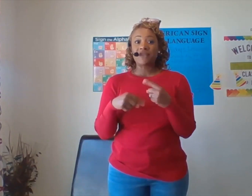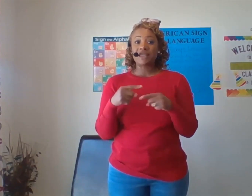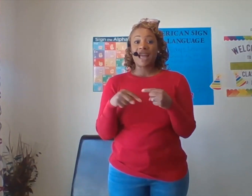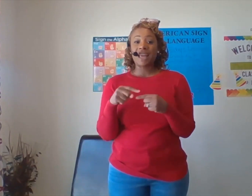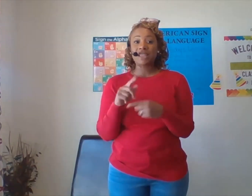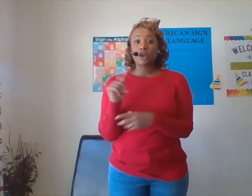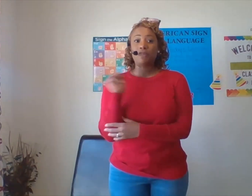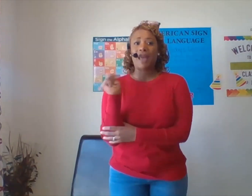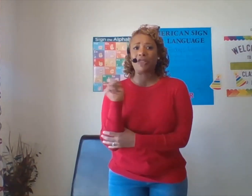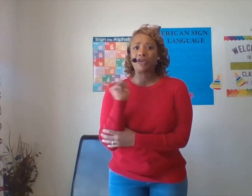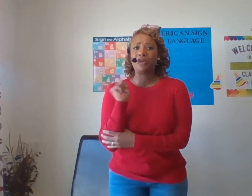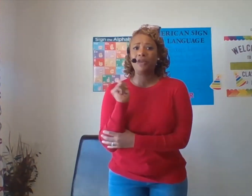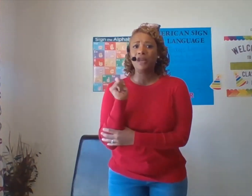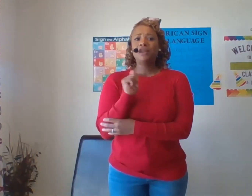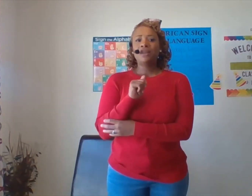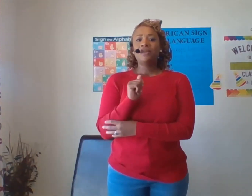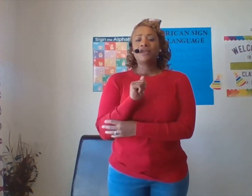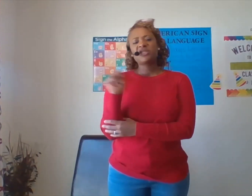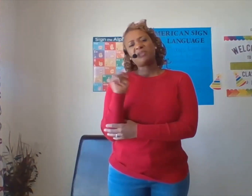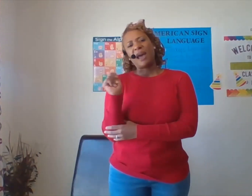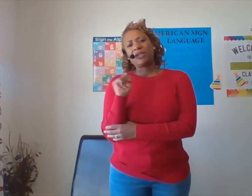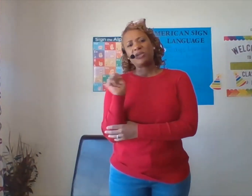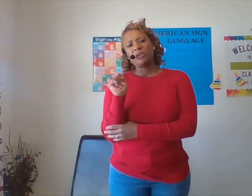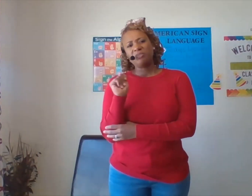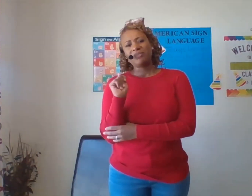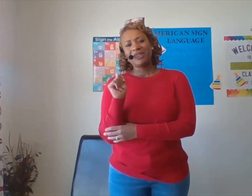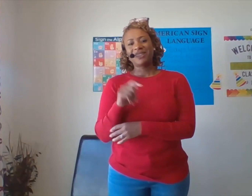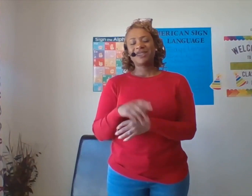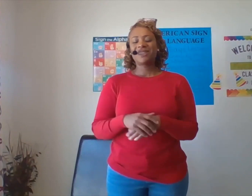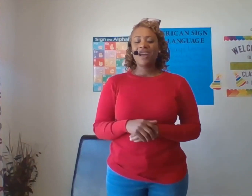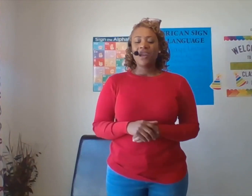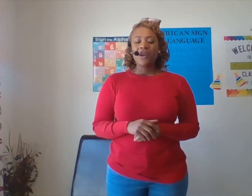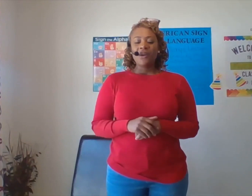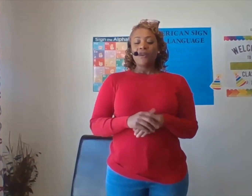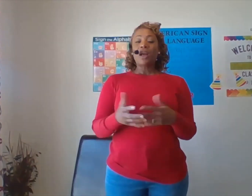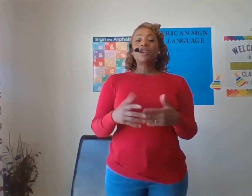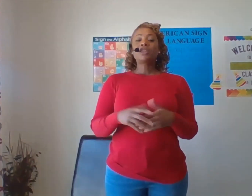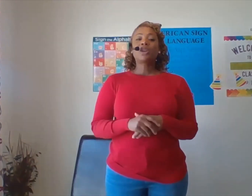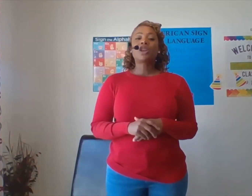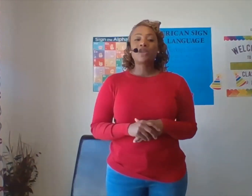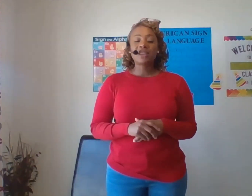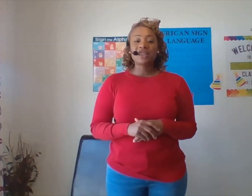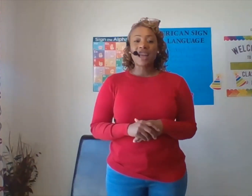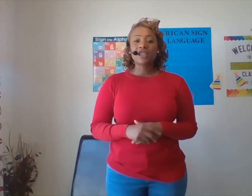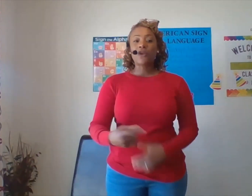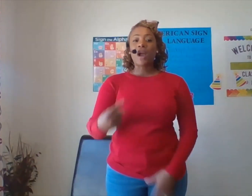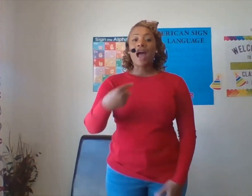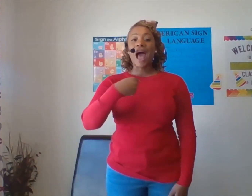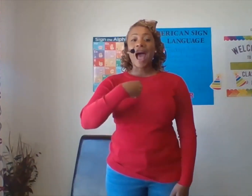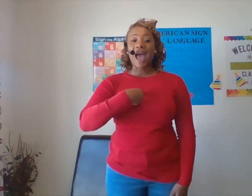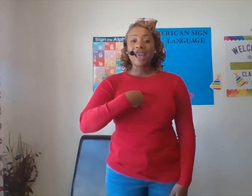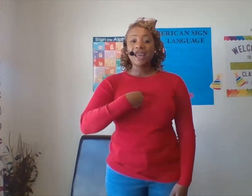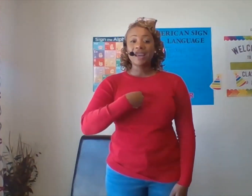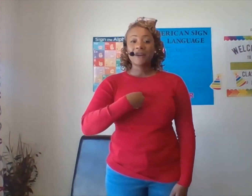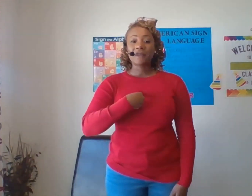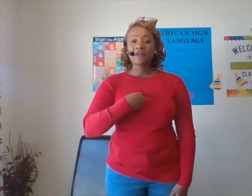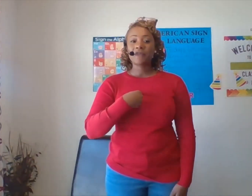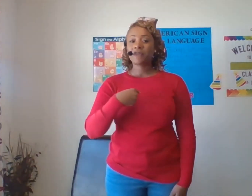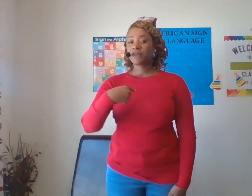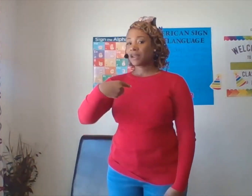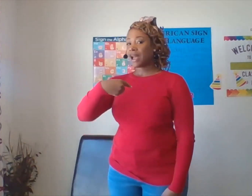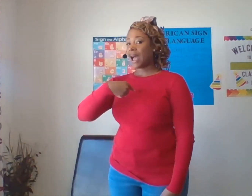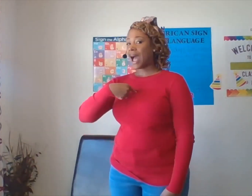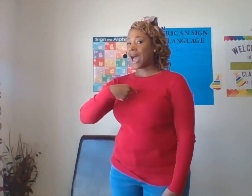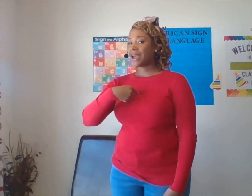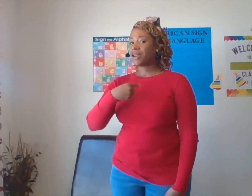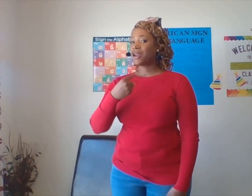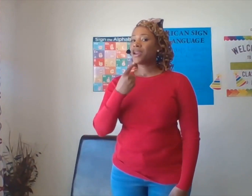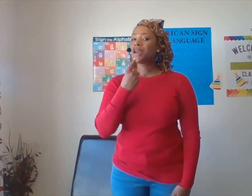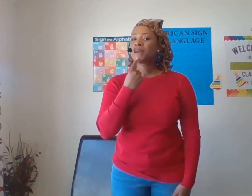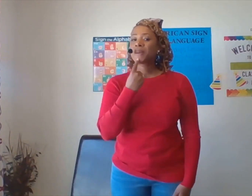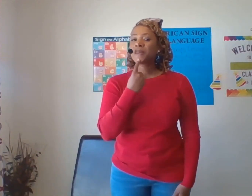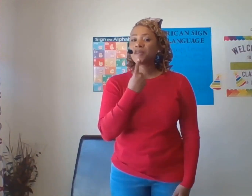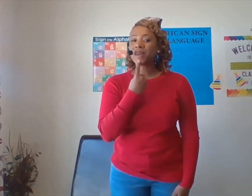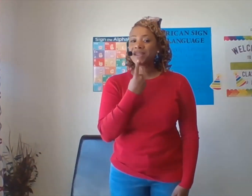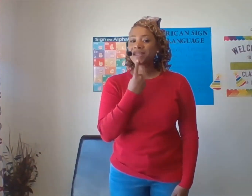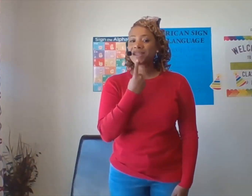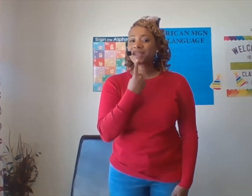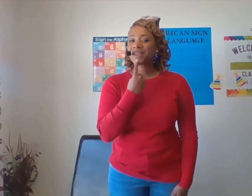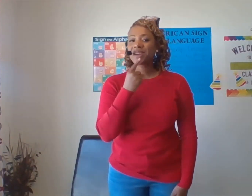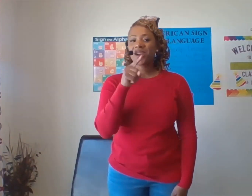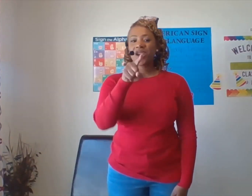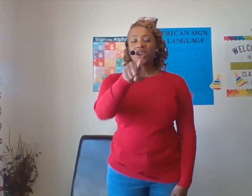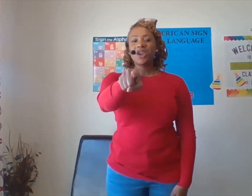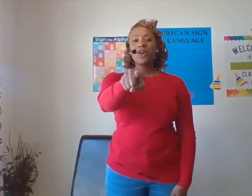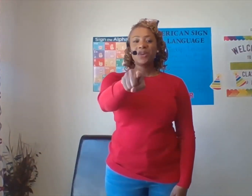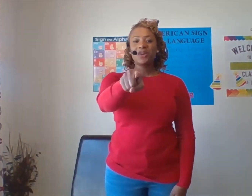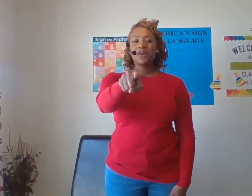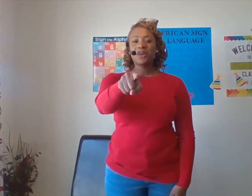the side so bathroom presses bathroom we also learned the signs for I I miss you